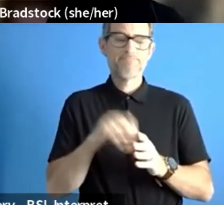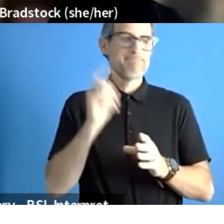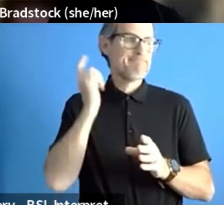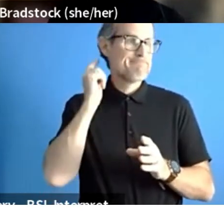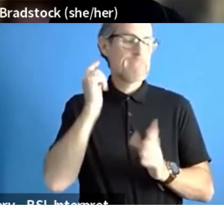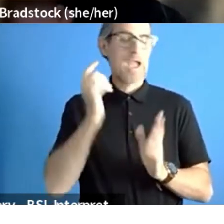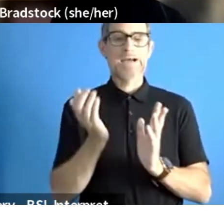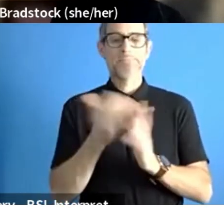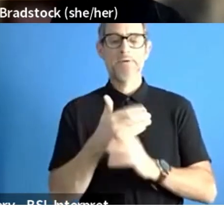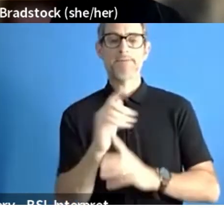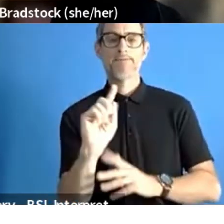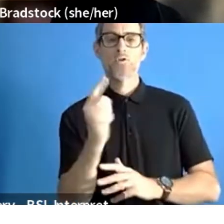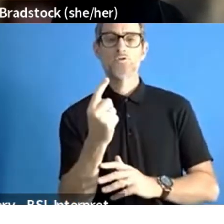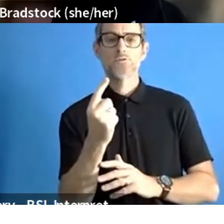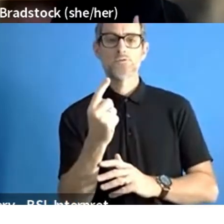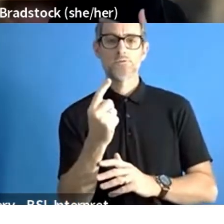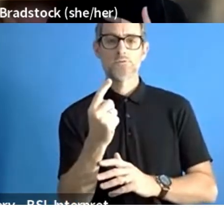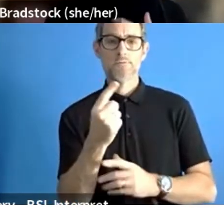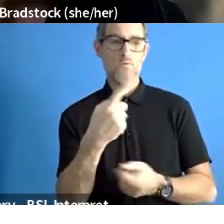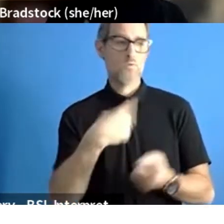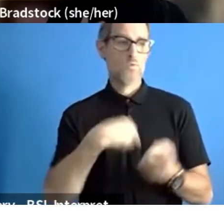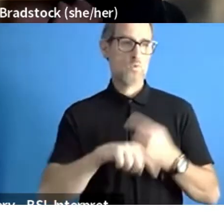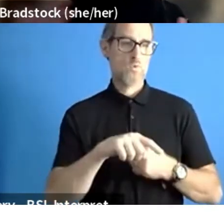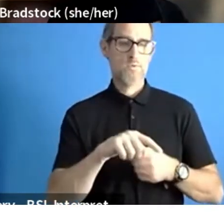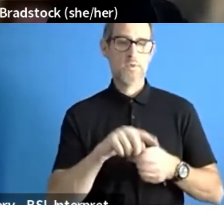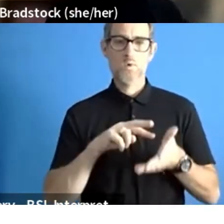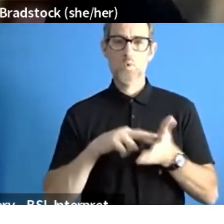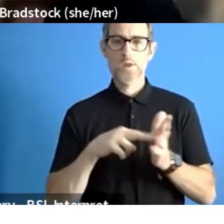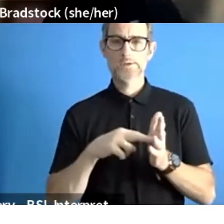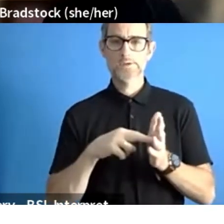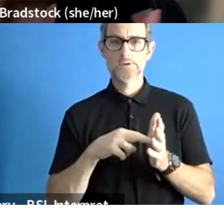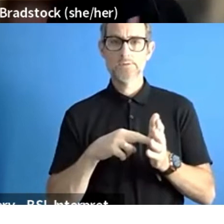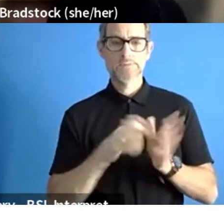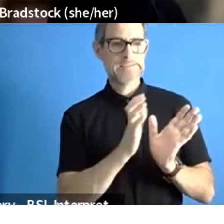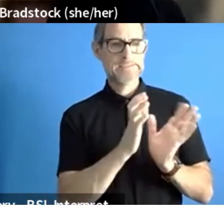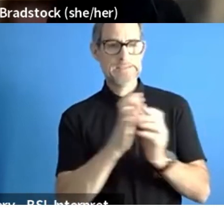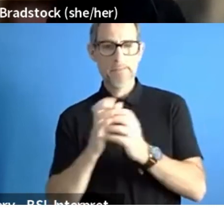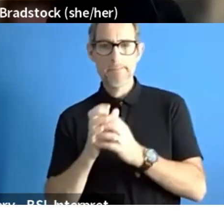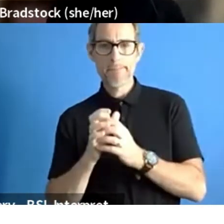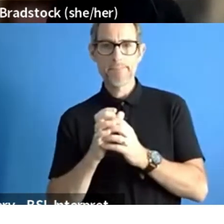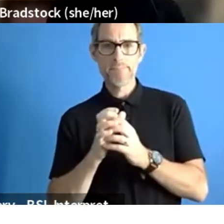and do this across the line.